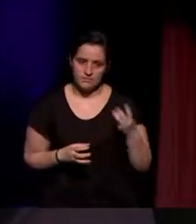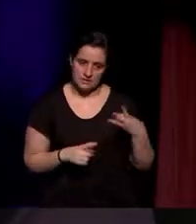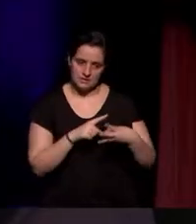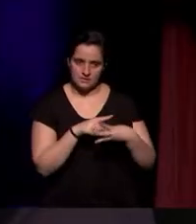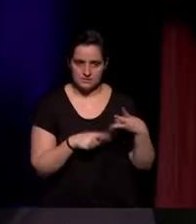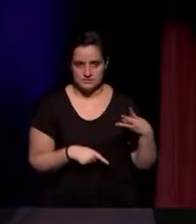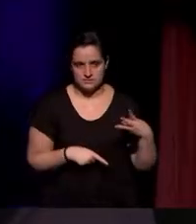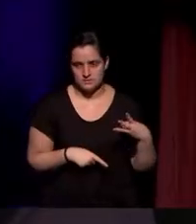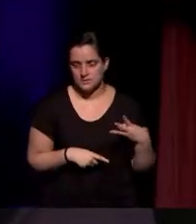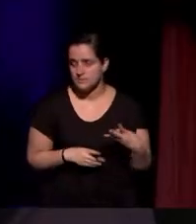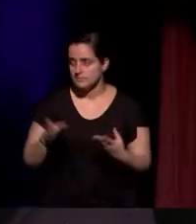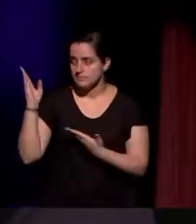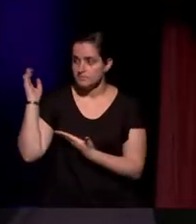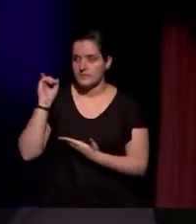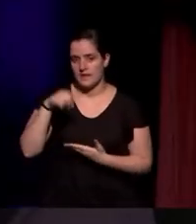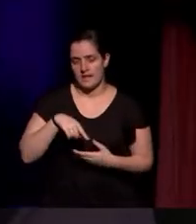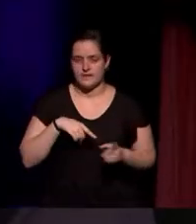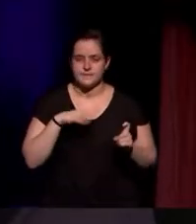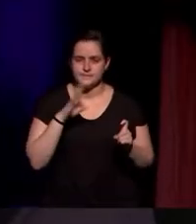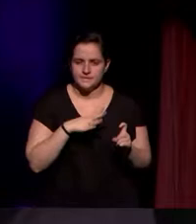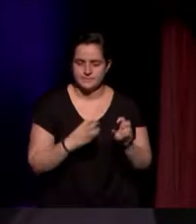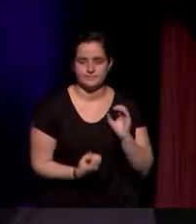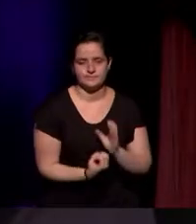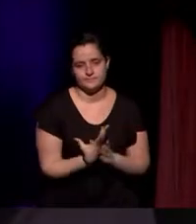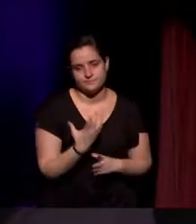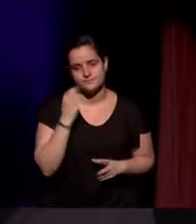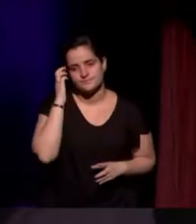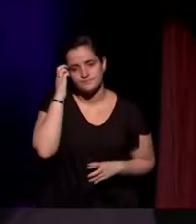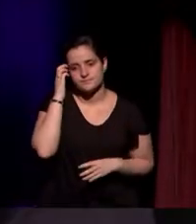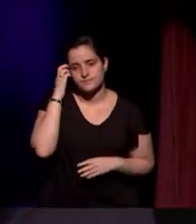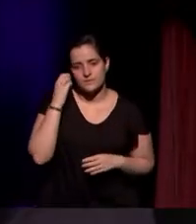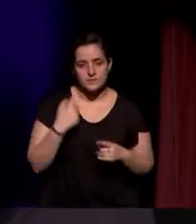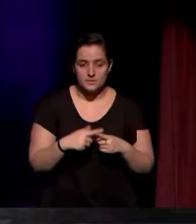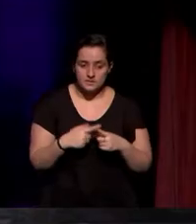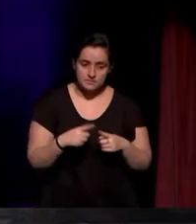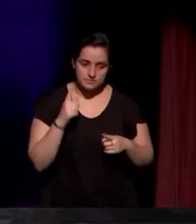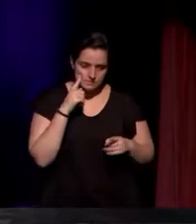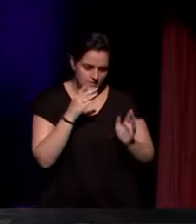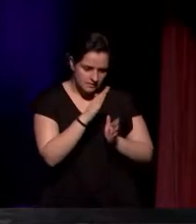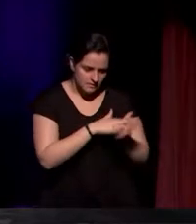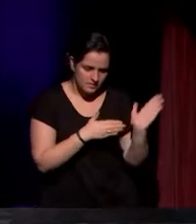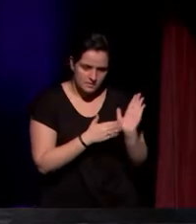this is the founding myth, because when are we going to see the official documents, there are only two groups